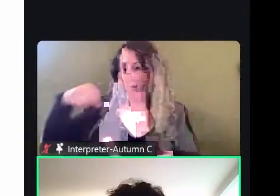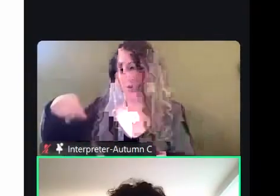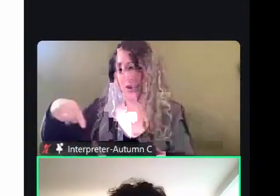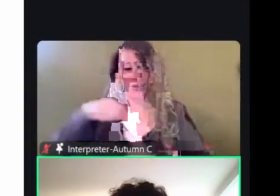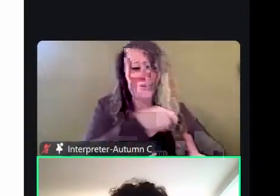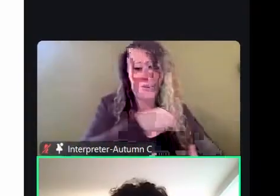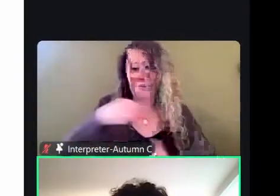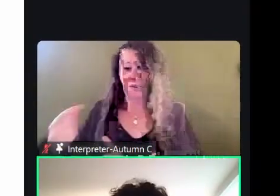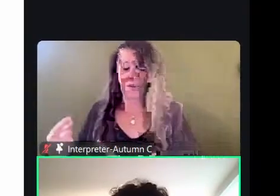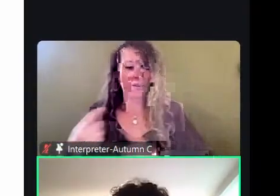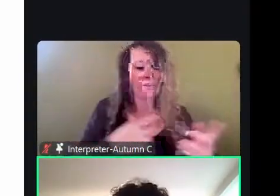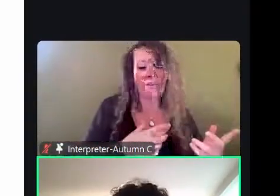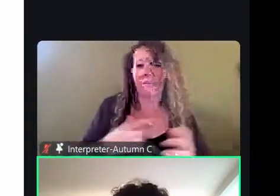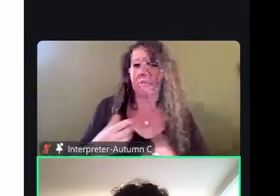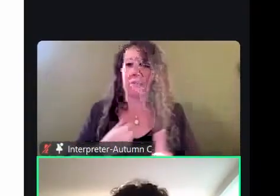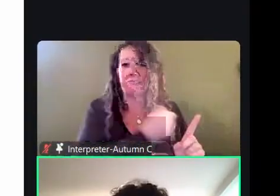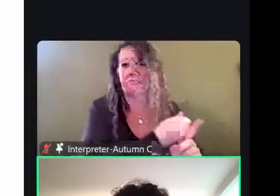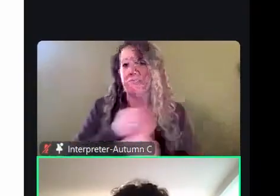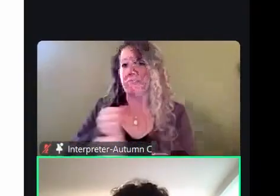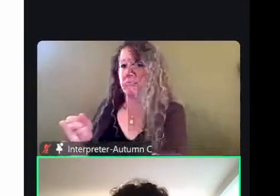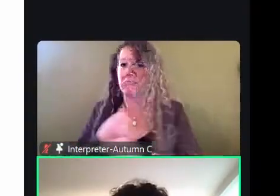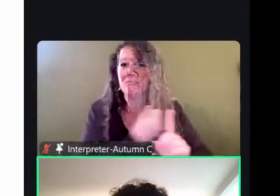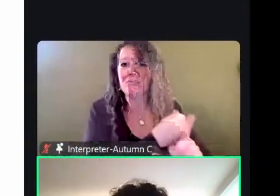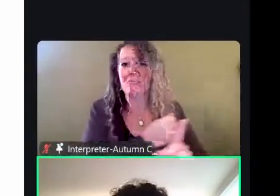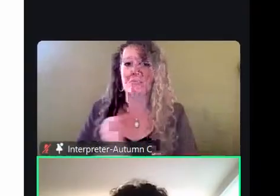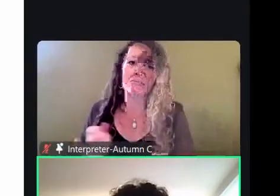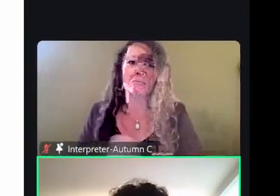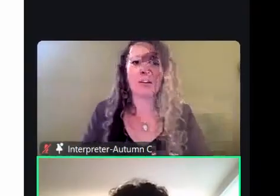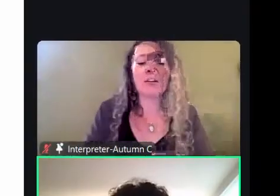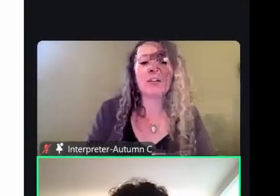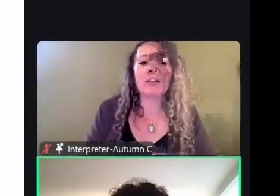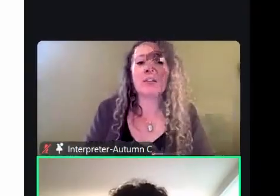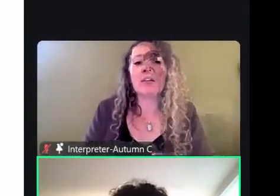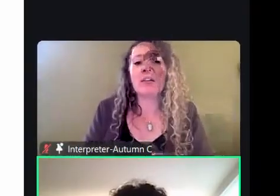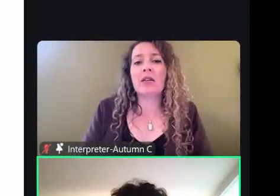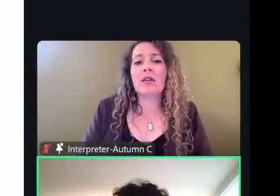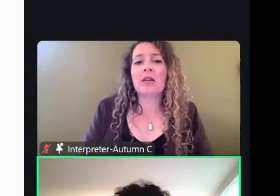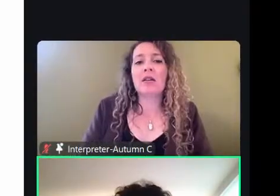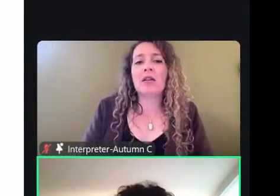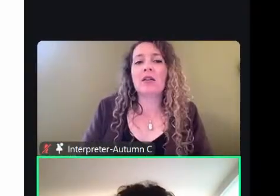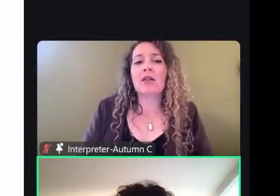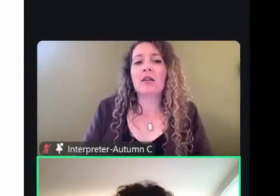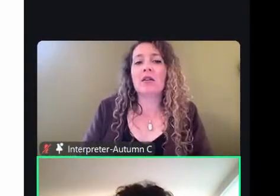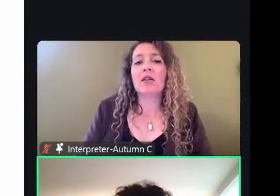And also we found that given those people who have intersectional identities,